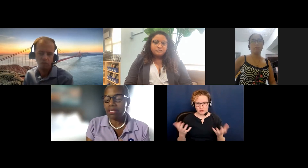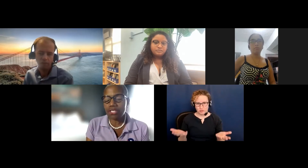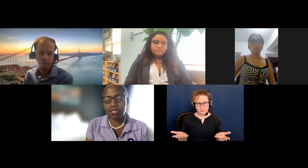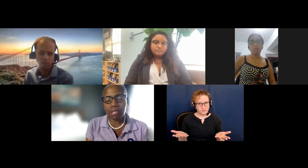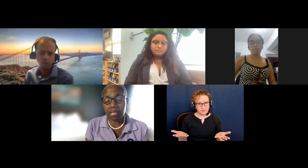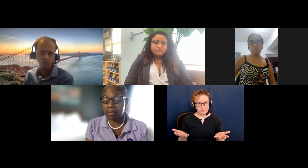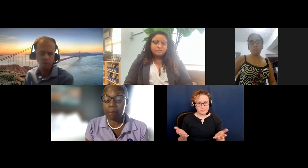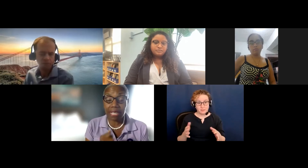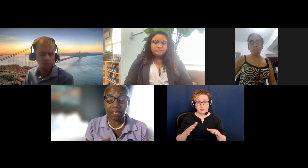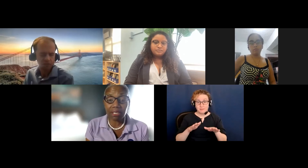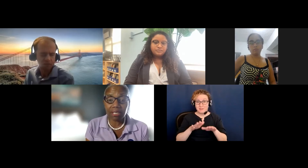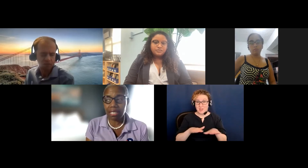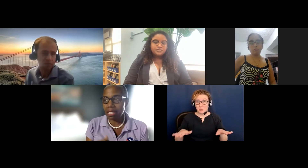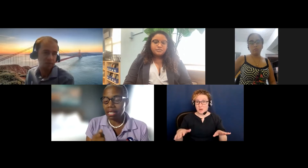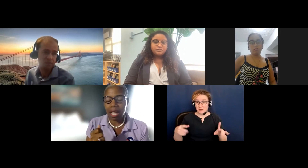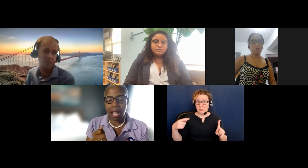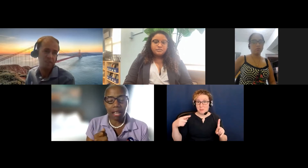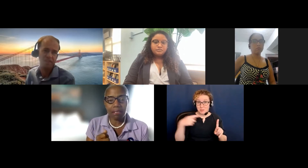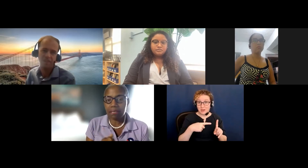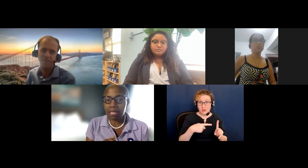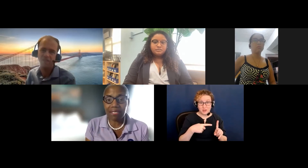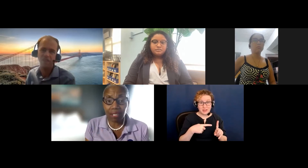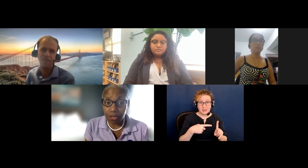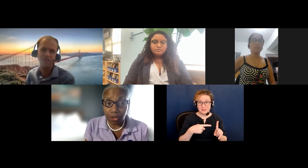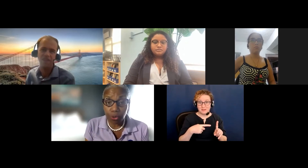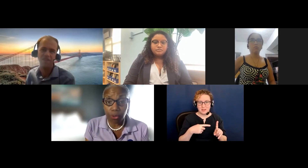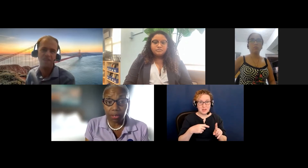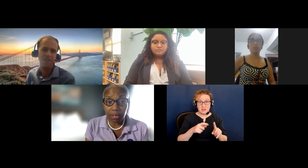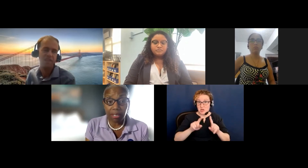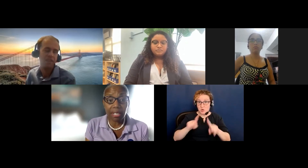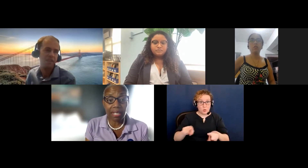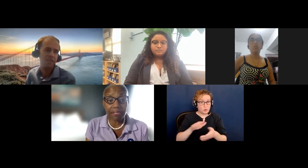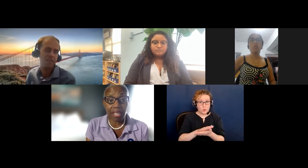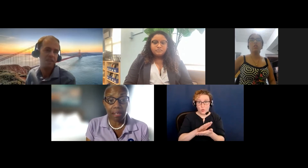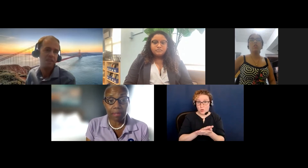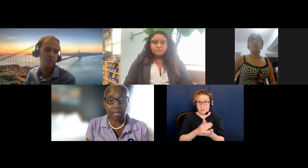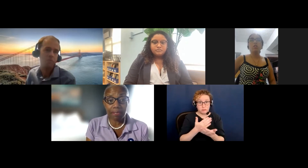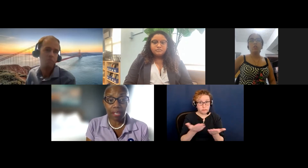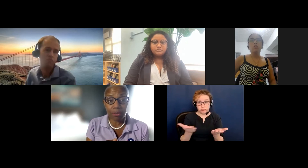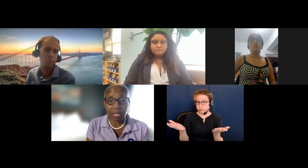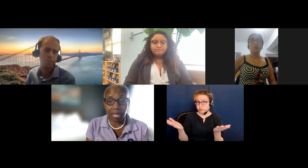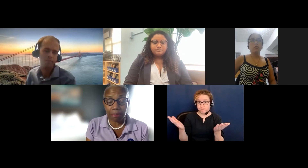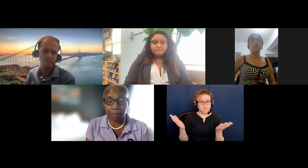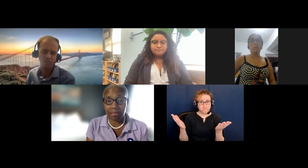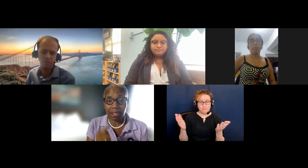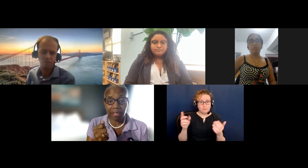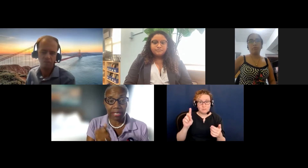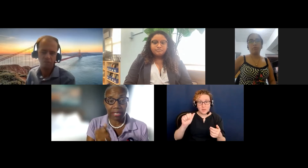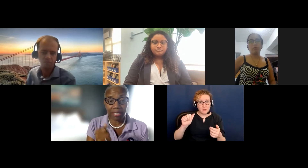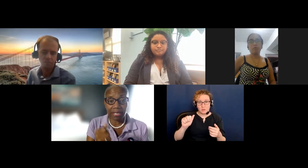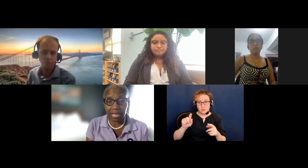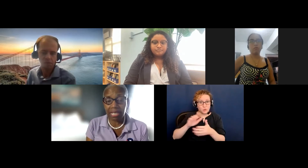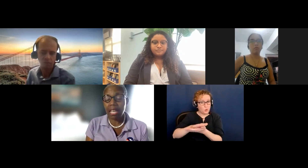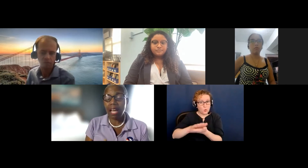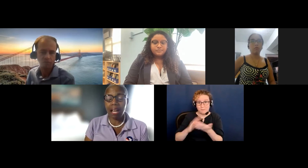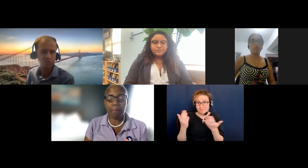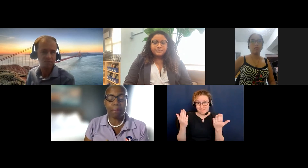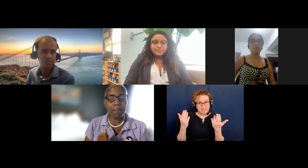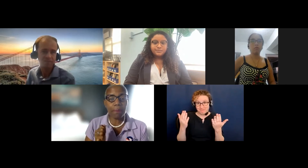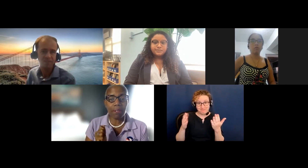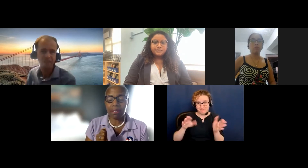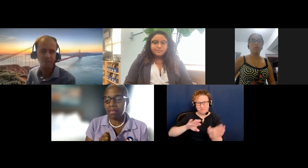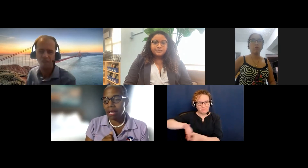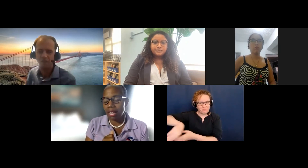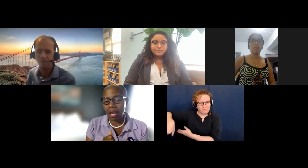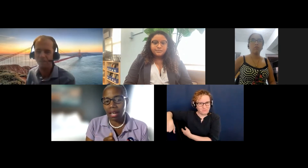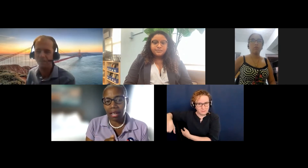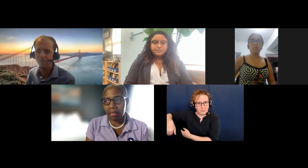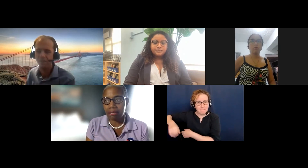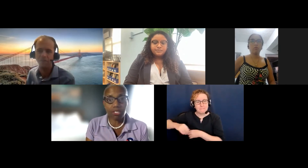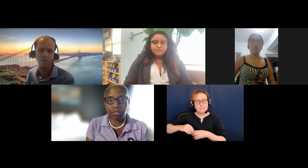Children did not go to school a lot of times if they were disabled or had a disability. Children